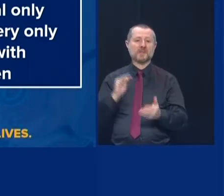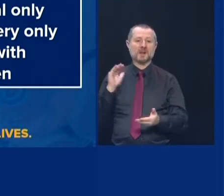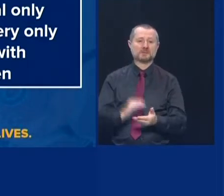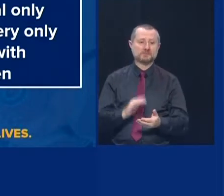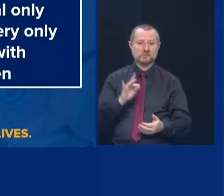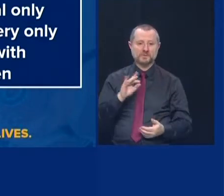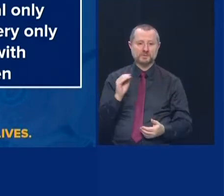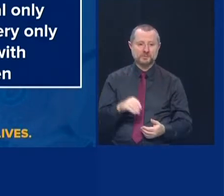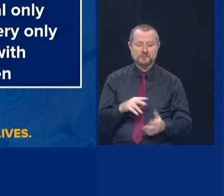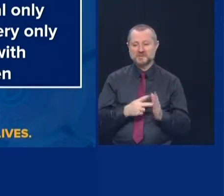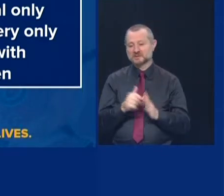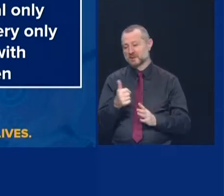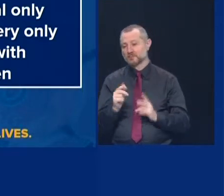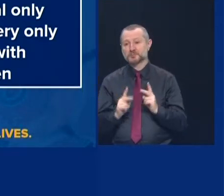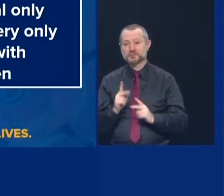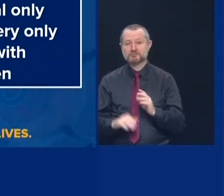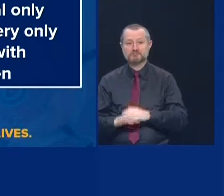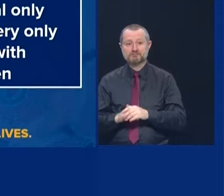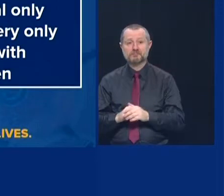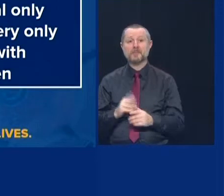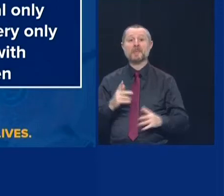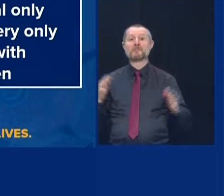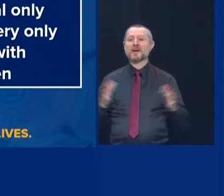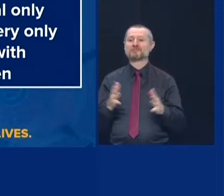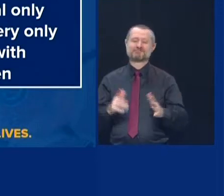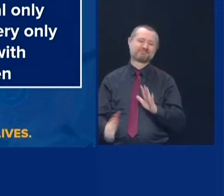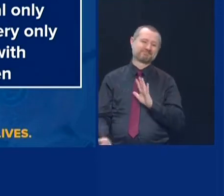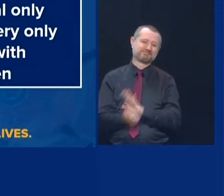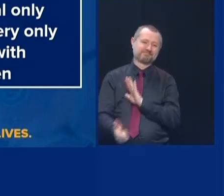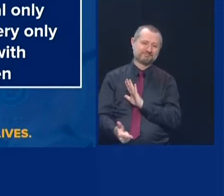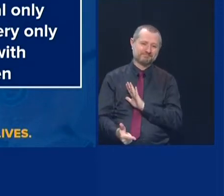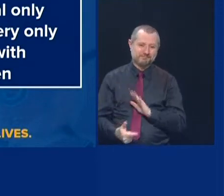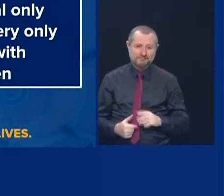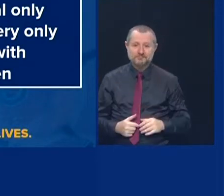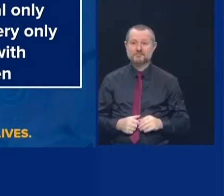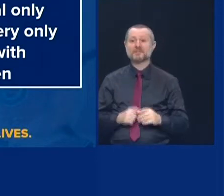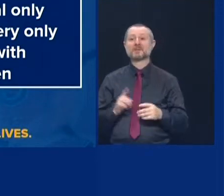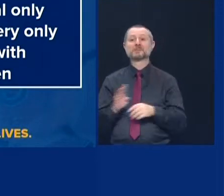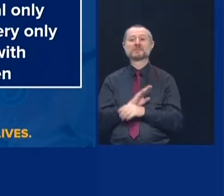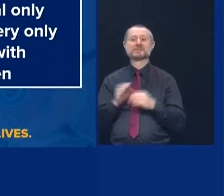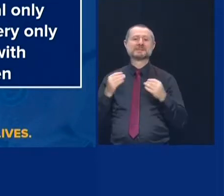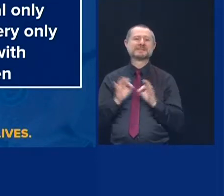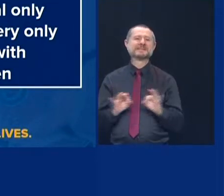AND THE POSITIVITY RATE IS LOW. RED ZONE REDUCES HOUSE OF